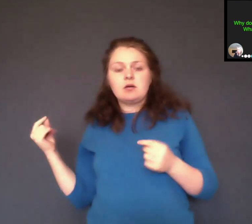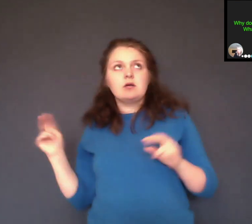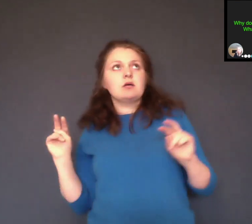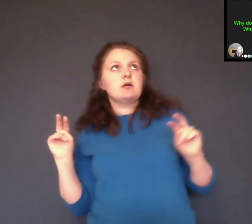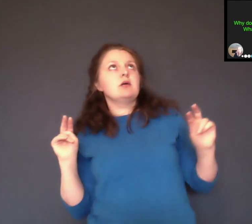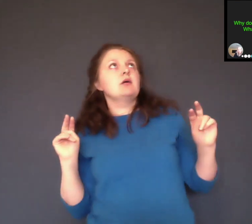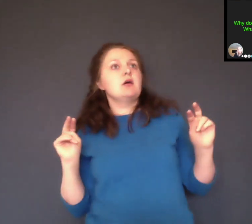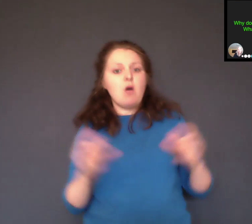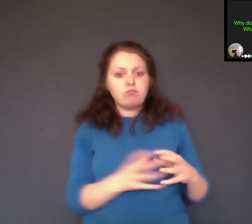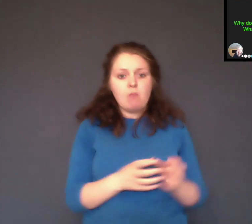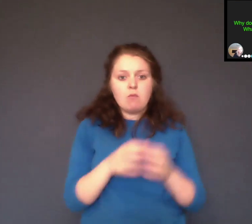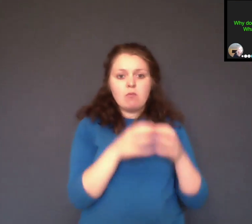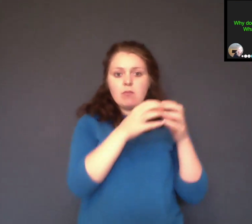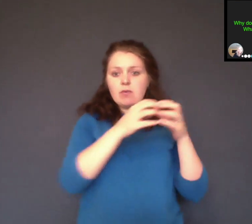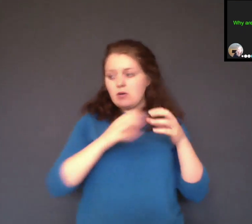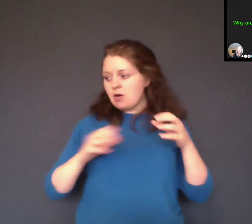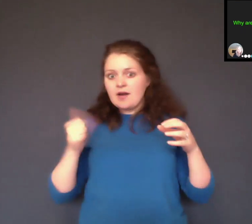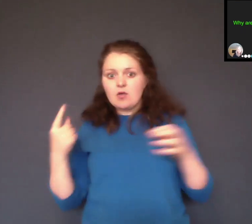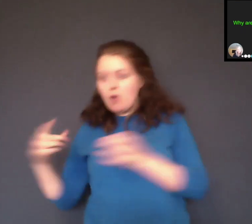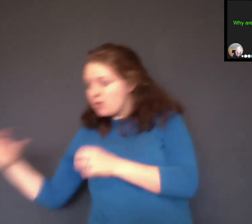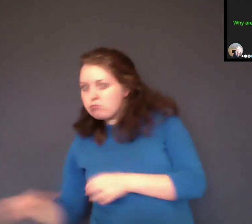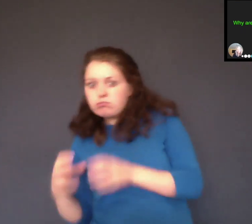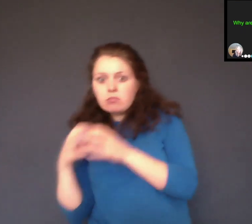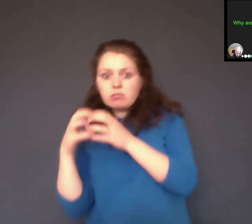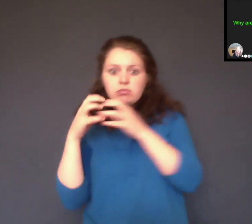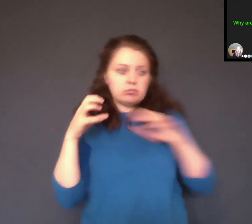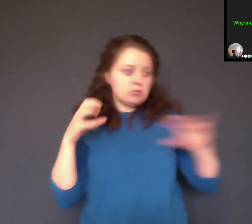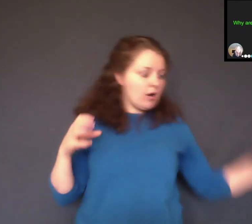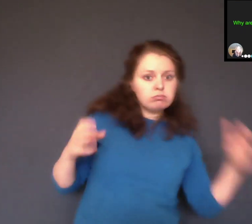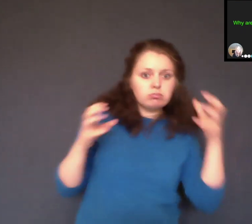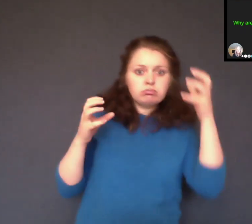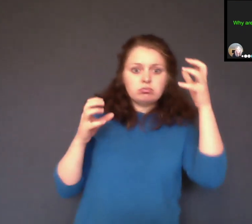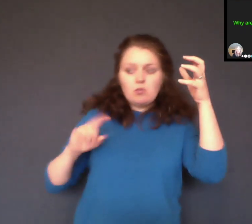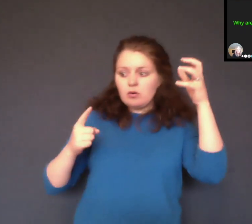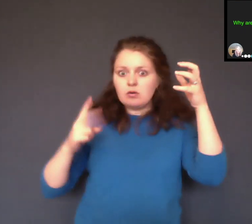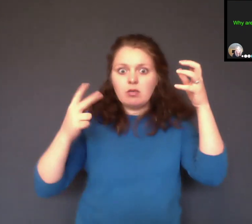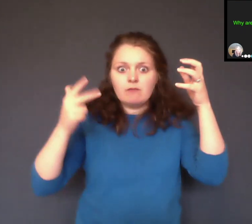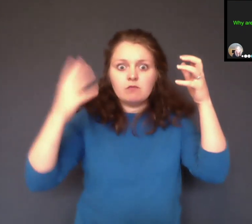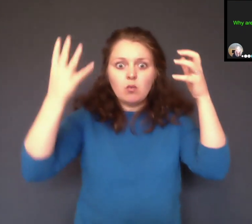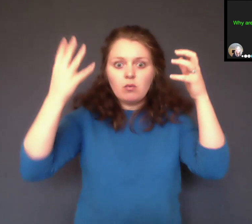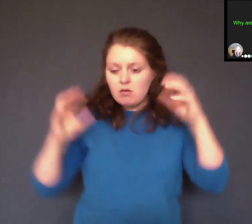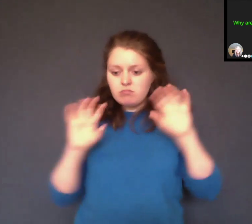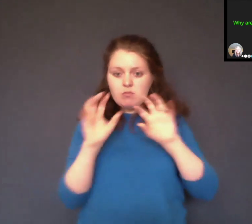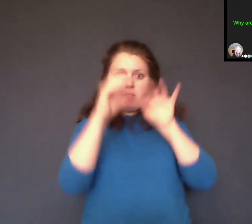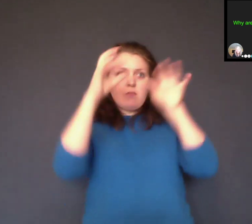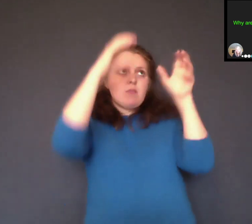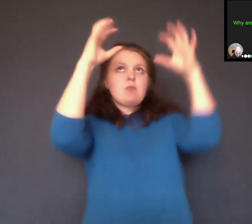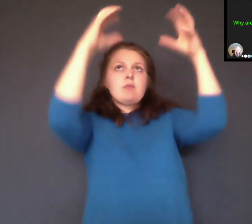then a third and a fourth what are these globes here i mean what could they be why are there